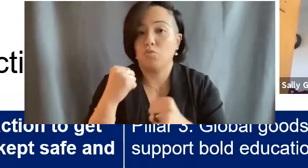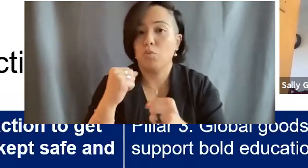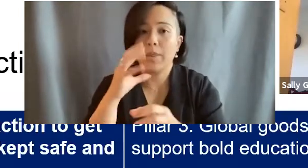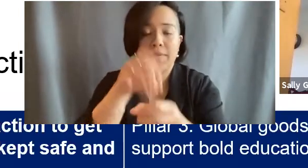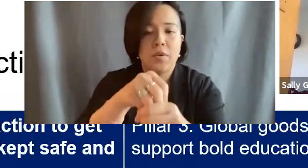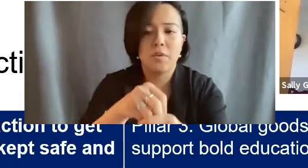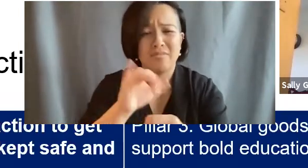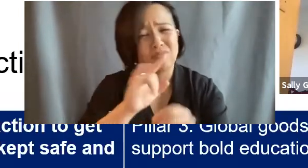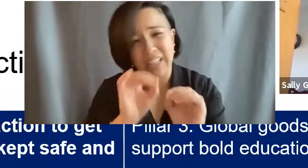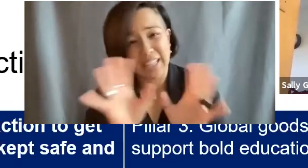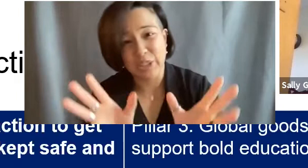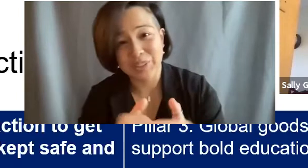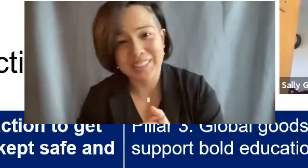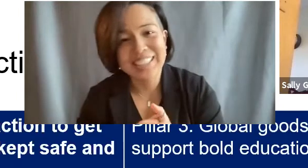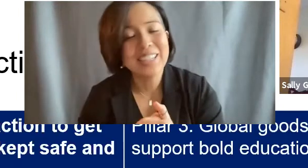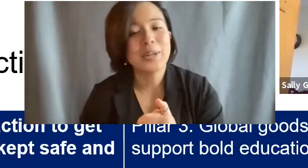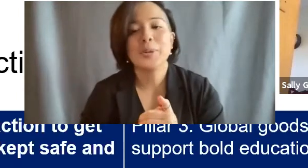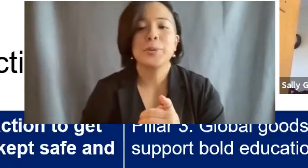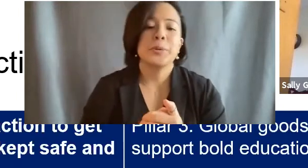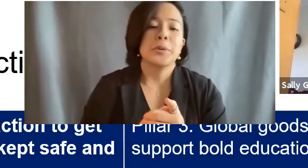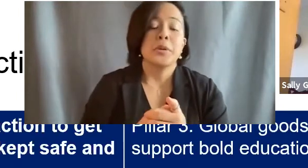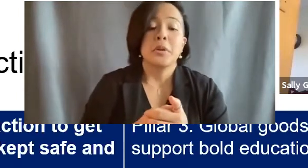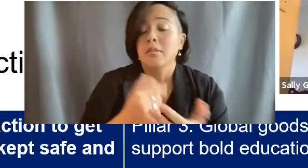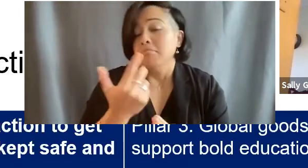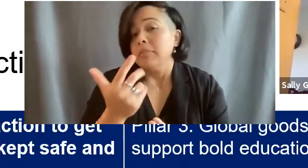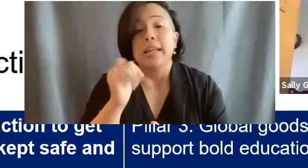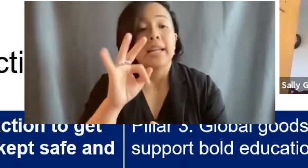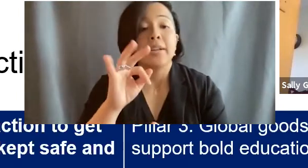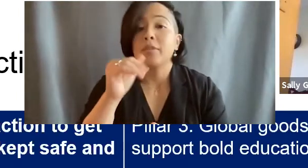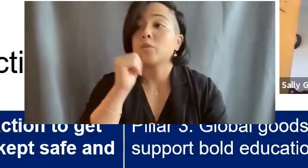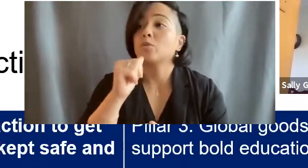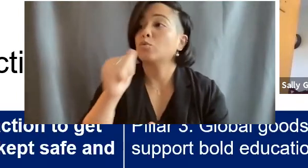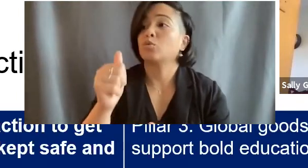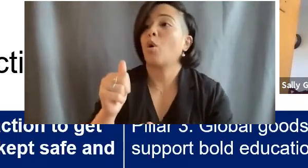that unless girls come out of school or learning environment with